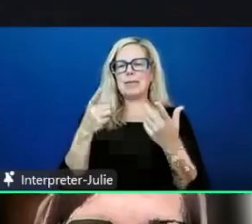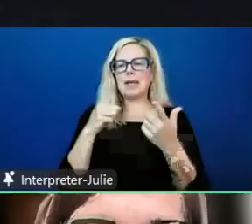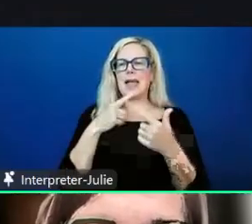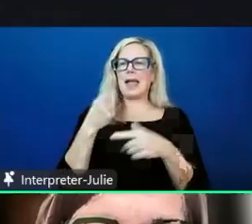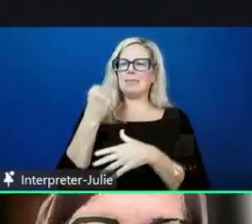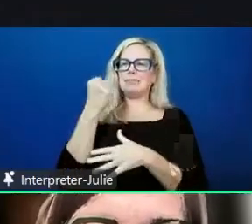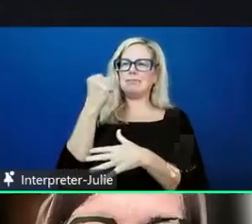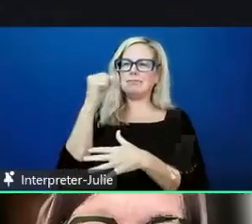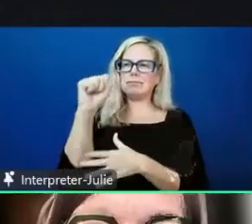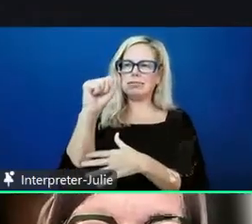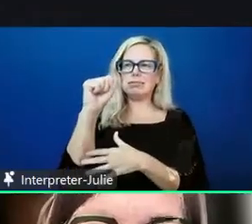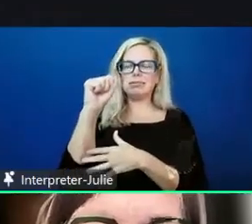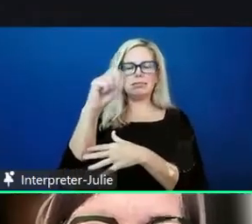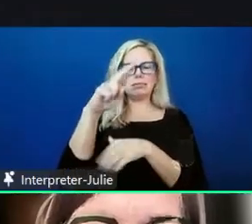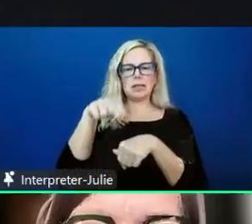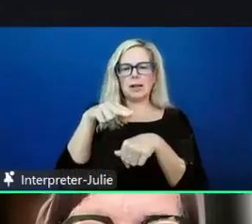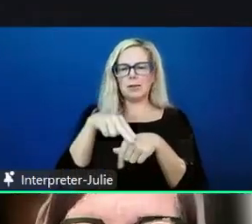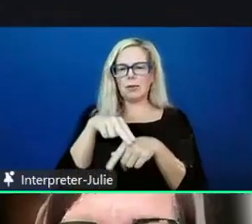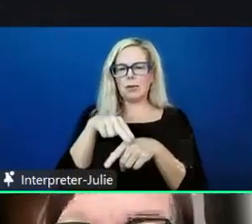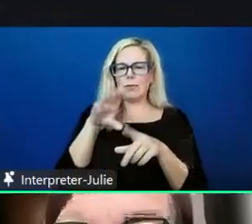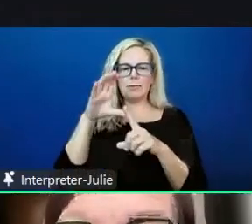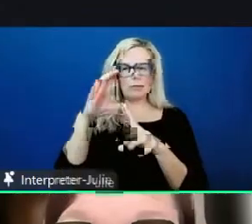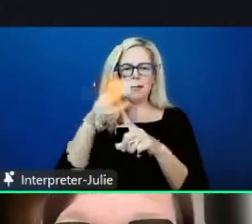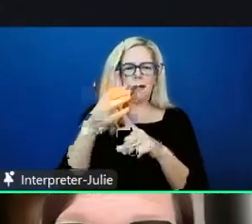engaging with cross movement, solidarity, valuing wholeness,